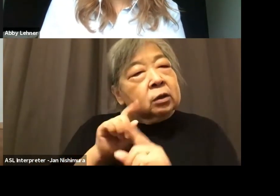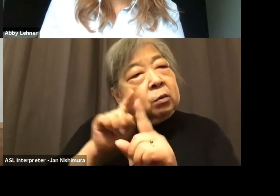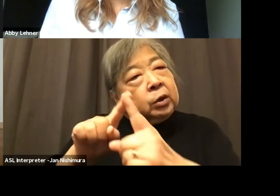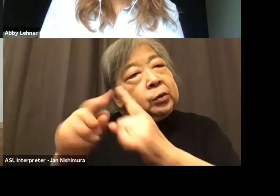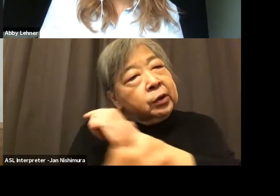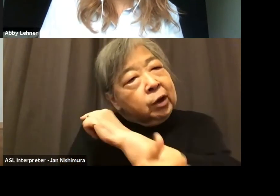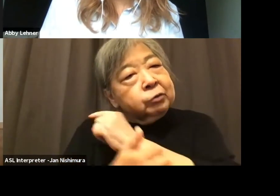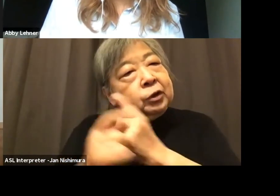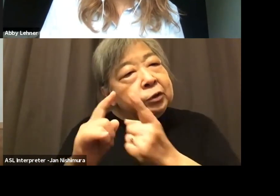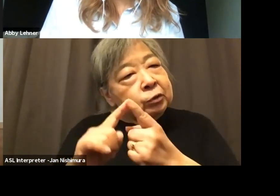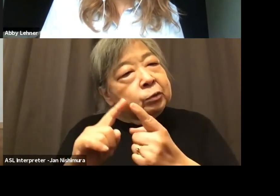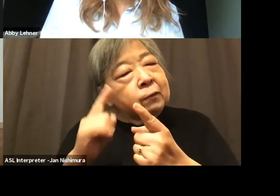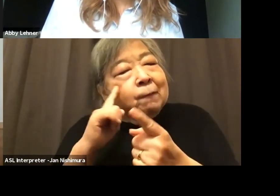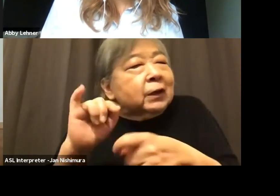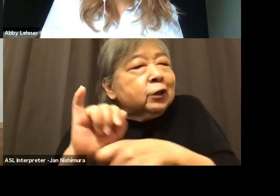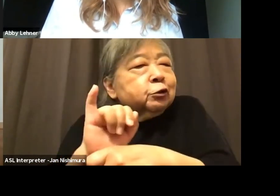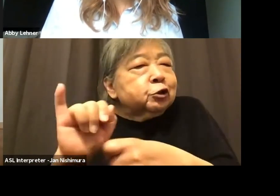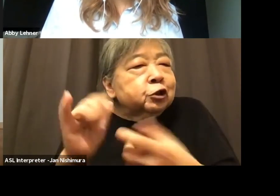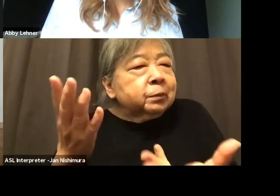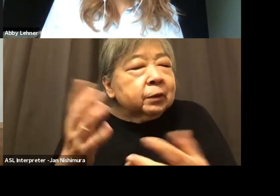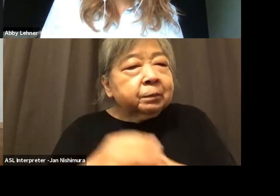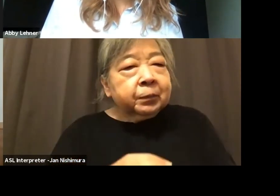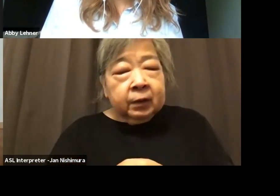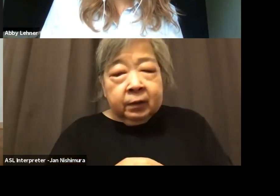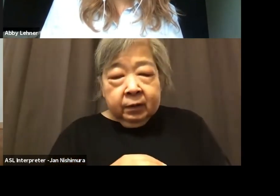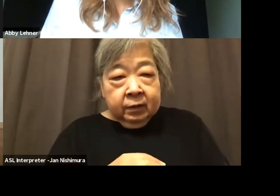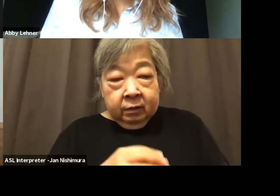[ simultaneous speakers ]